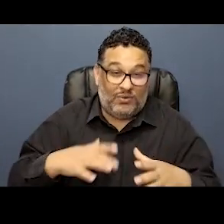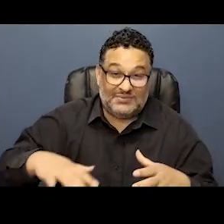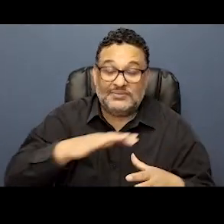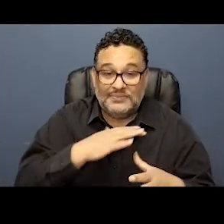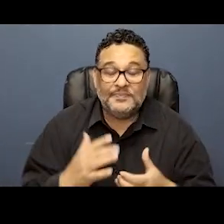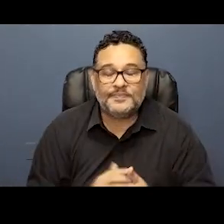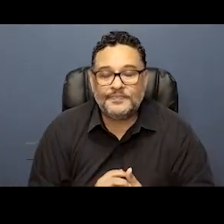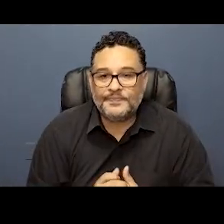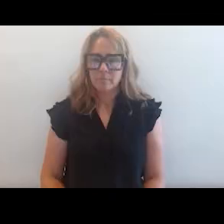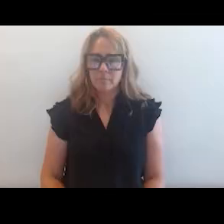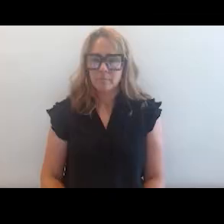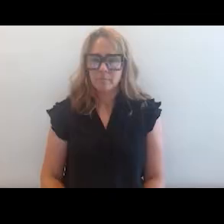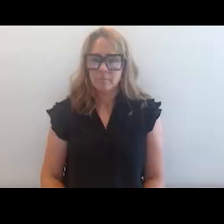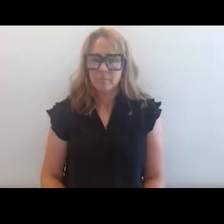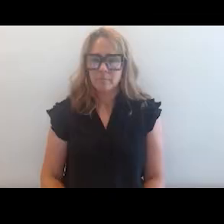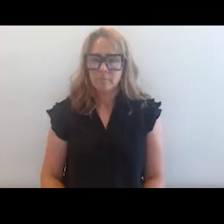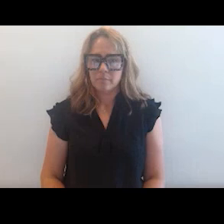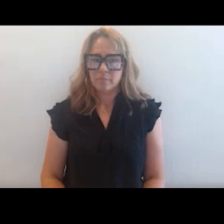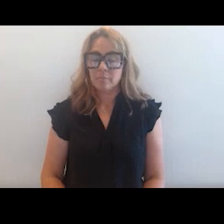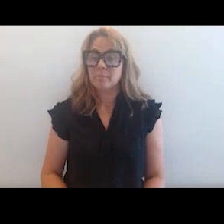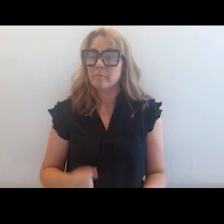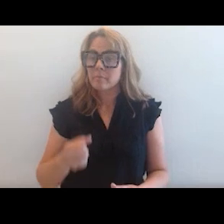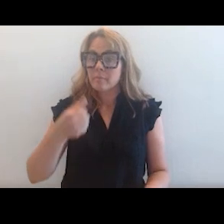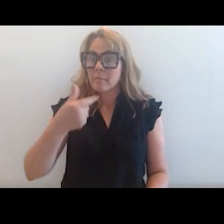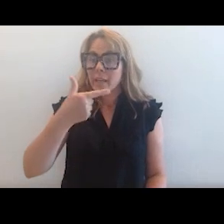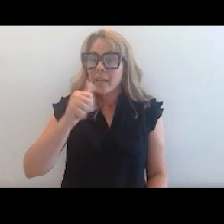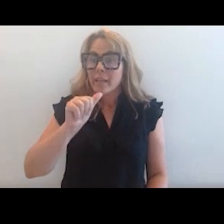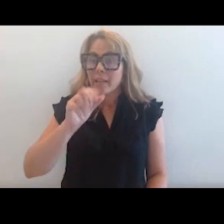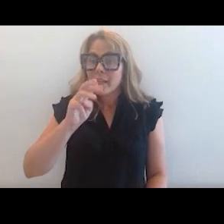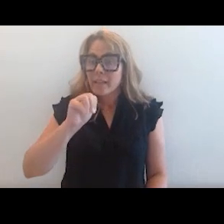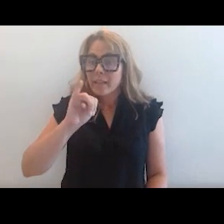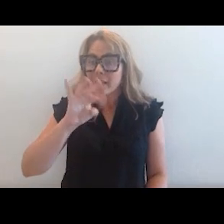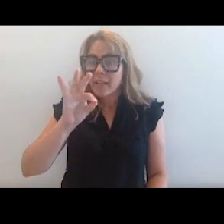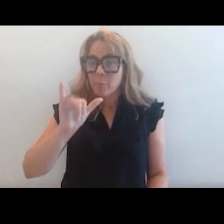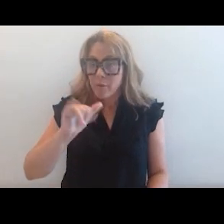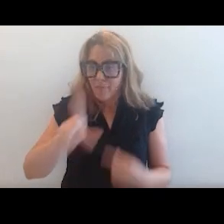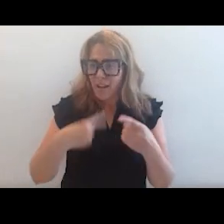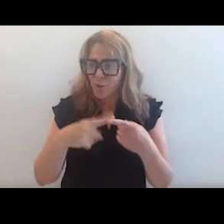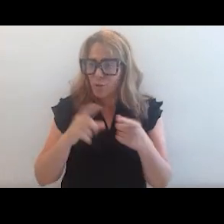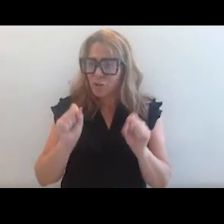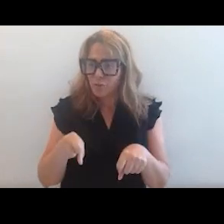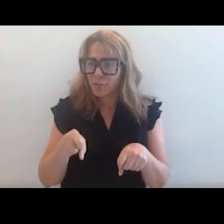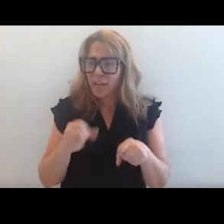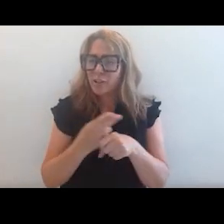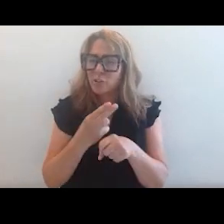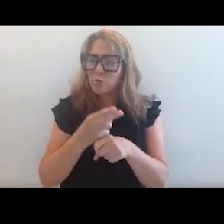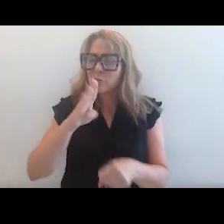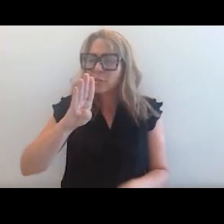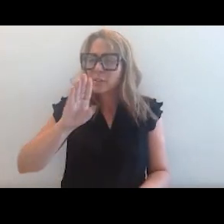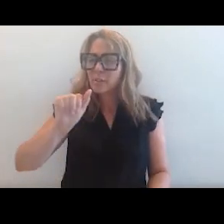[Rachel] Gamify when you can through badges, scores, or progress bars to make learning